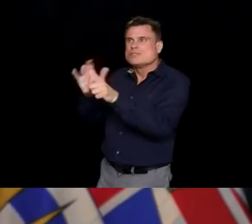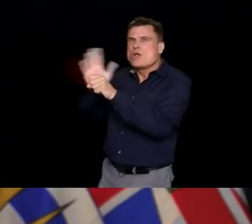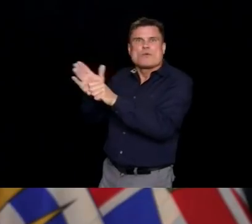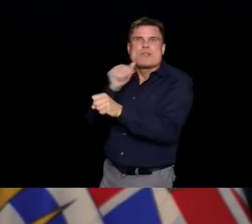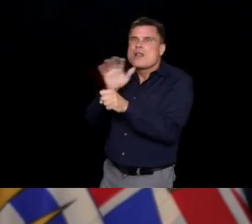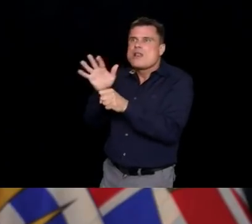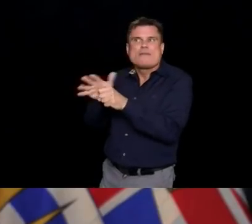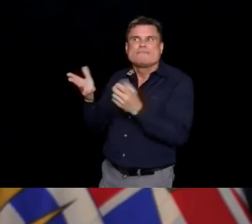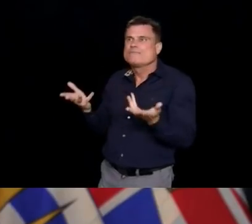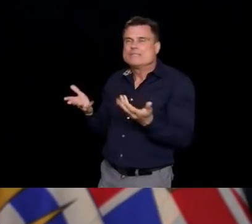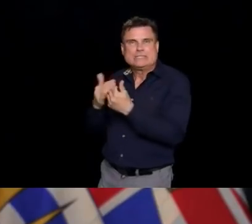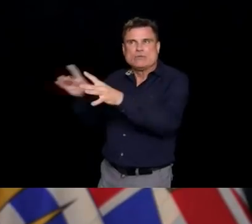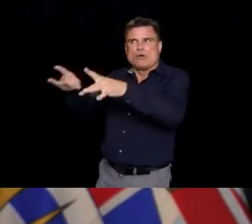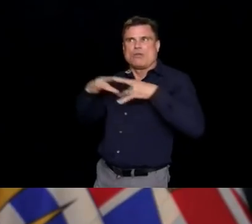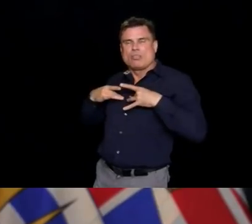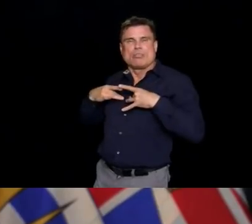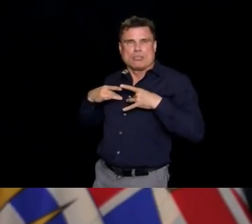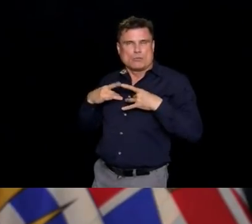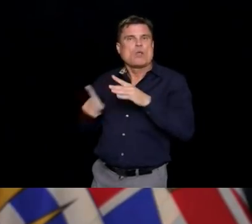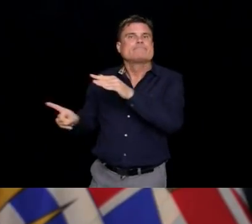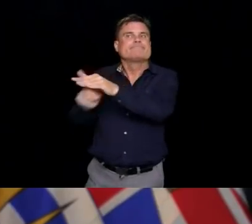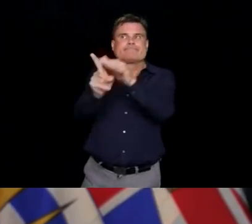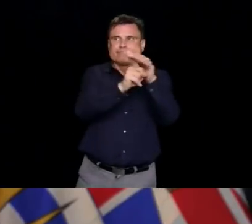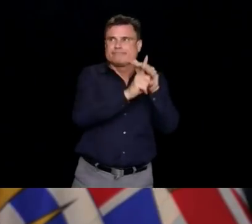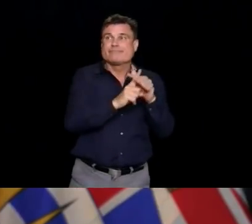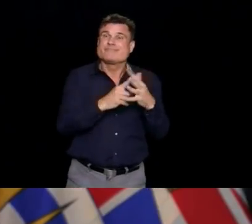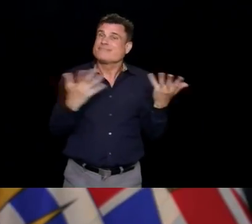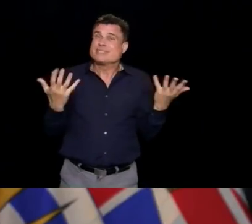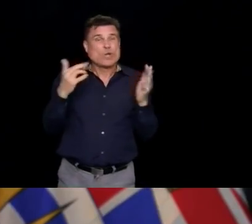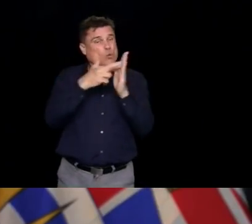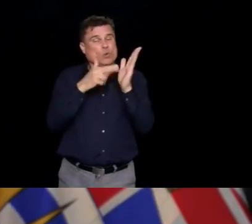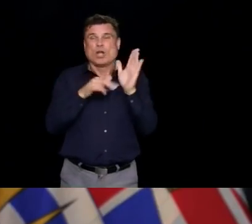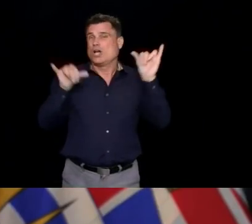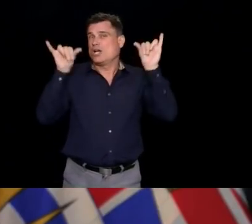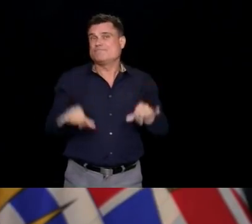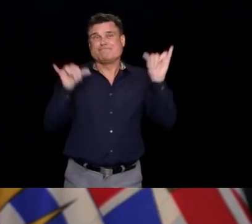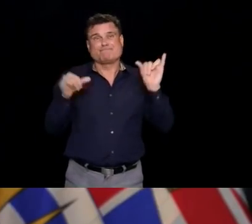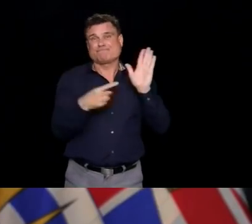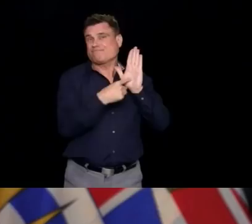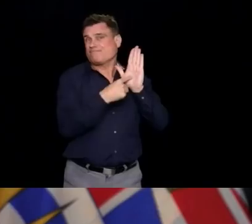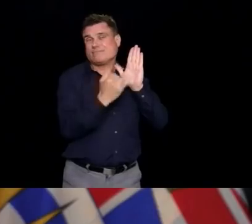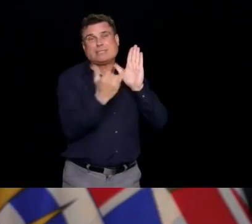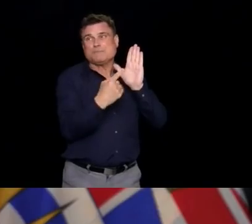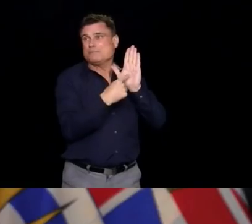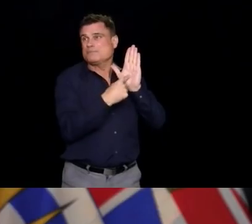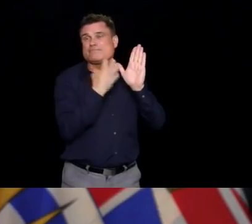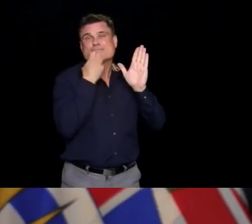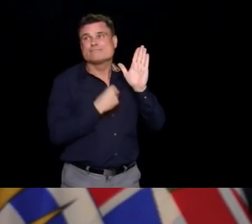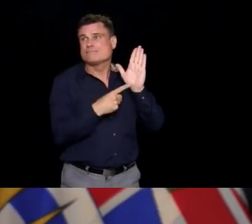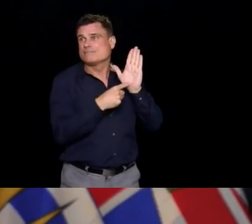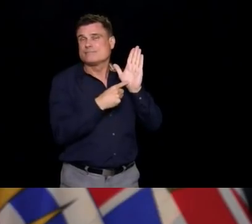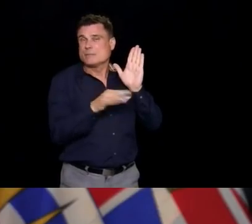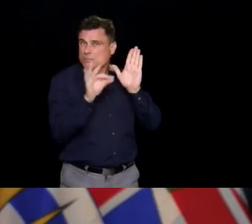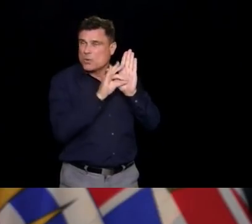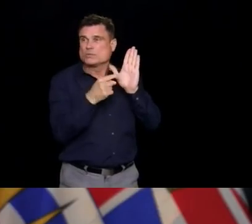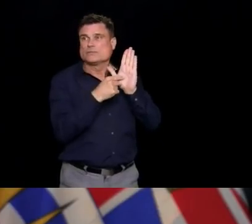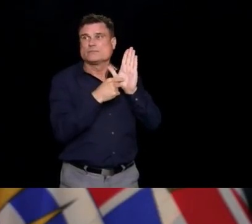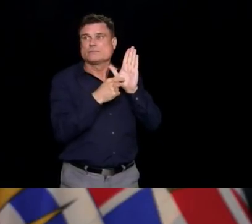And we have to protect each other. We have to protect each other from another surge. This is why our layers of protection and our